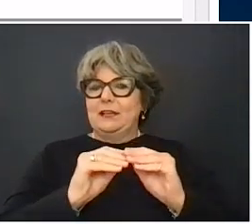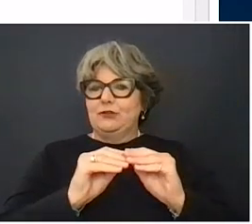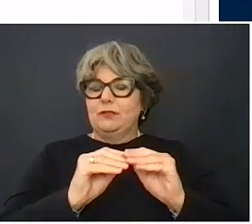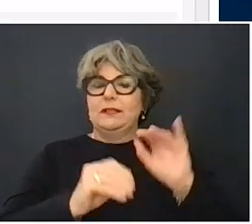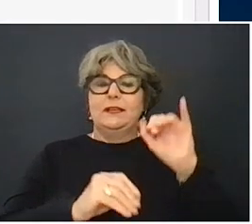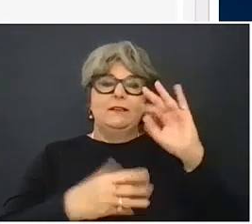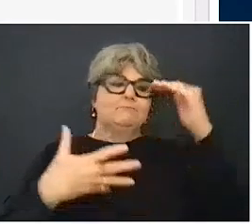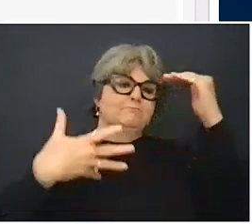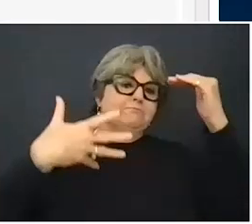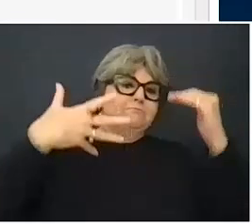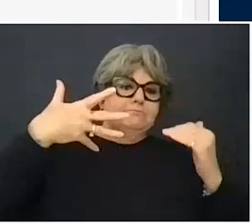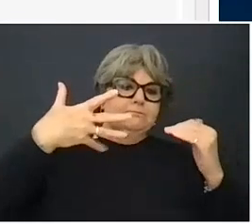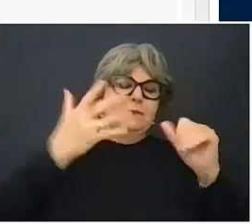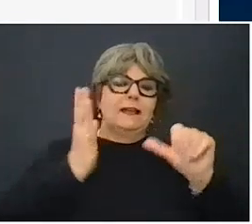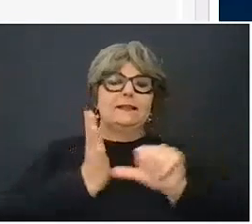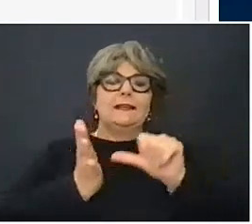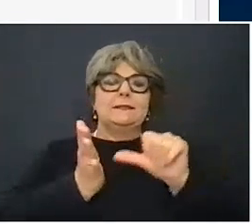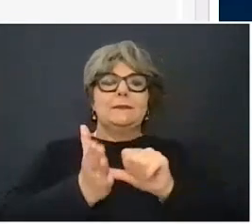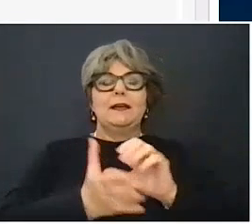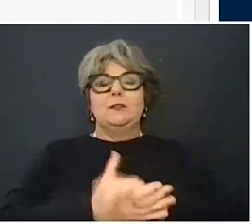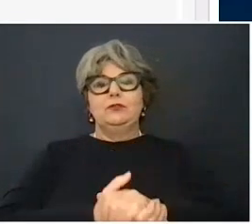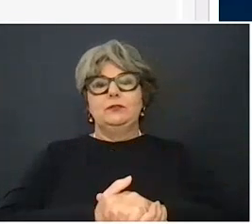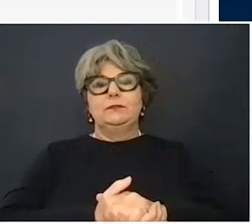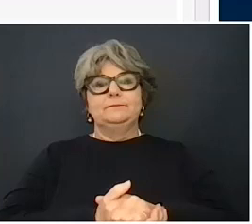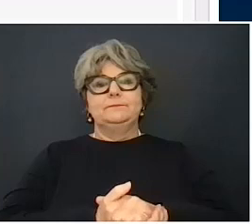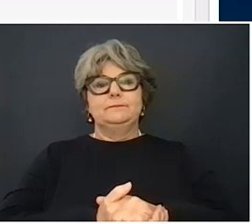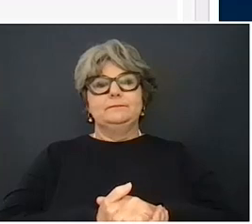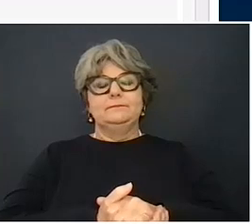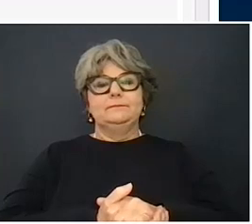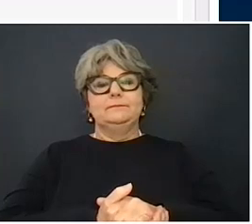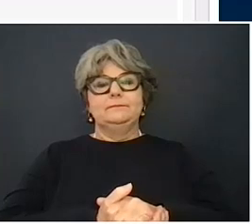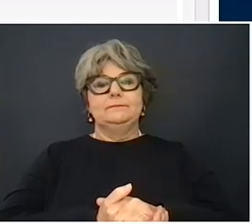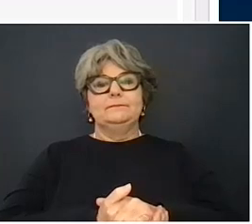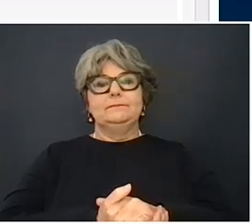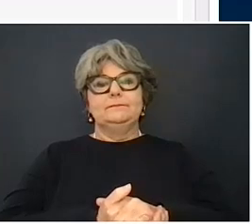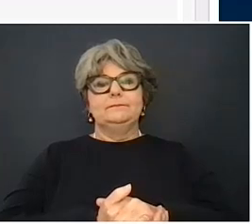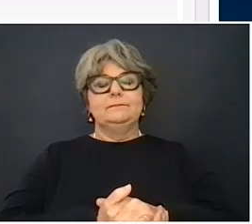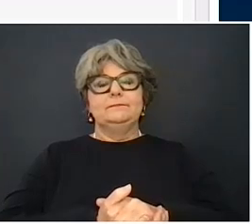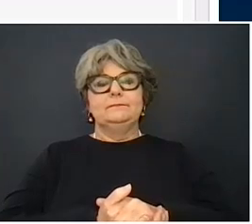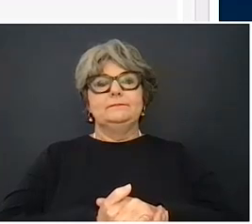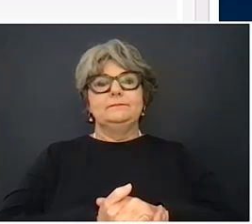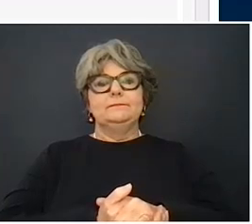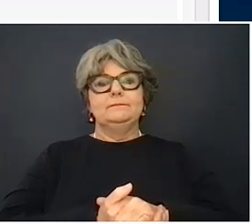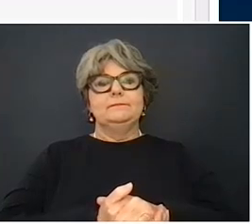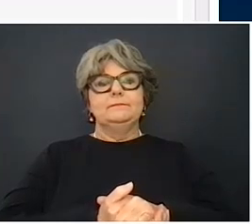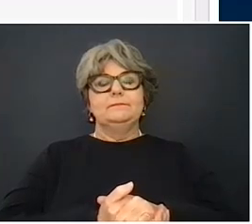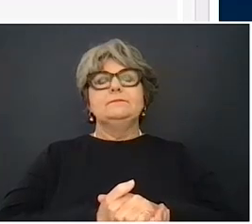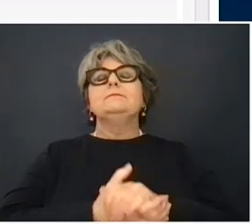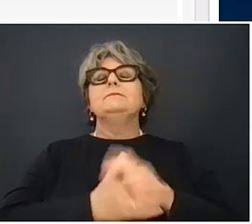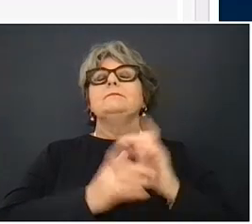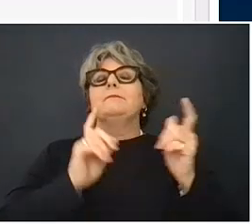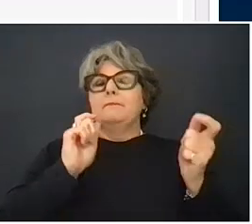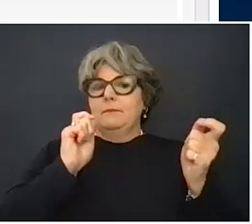page. We made the change language from the